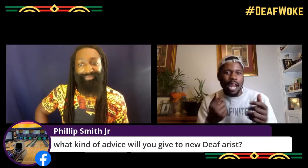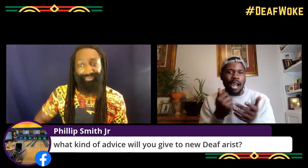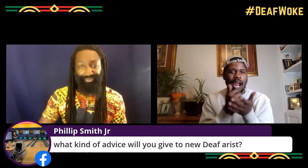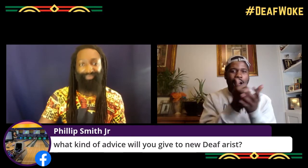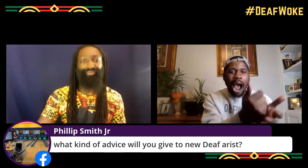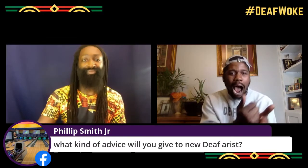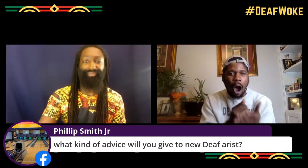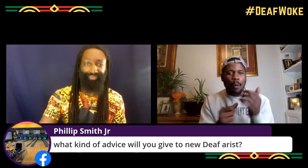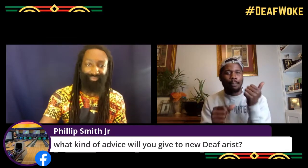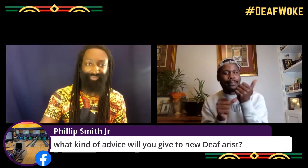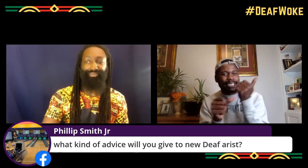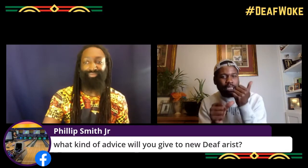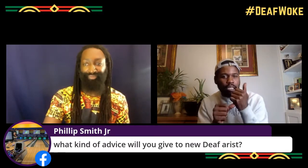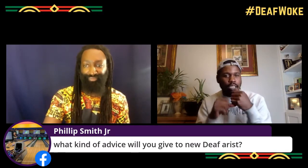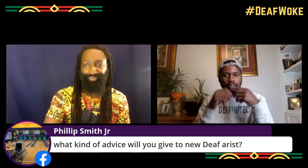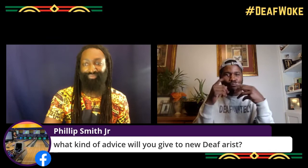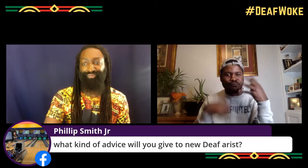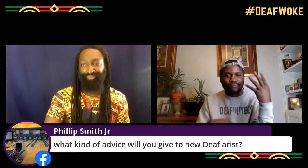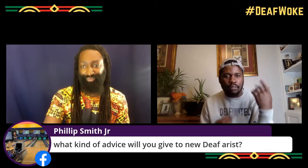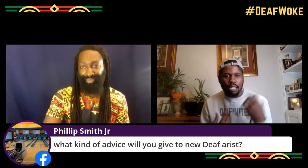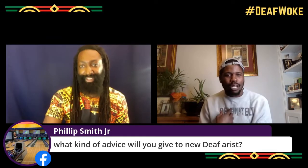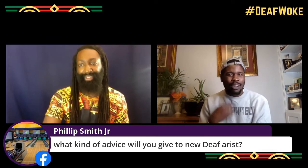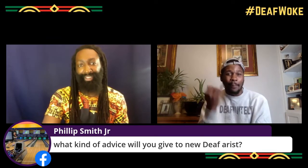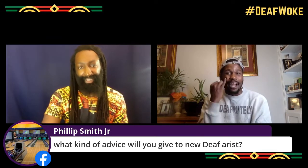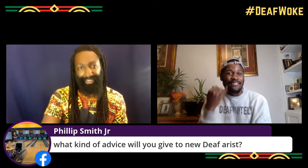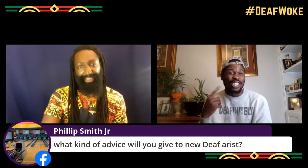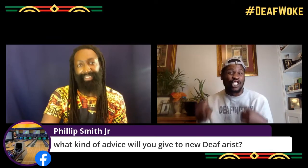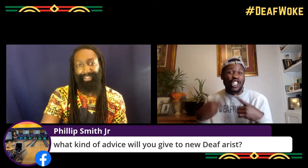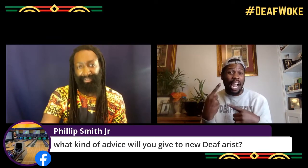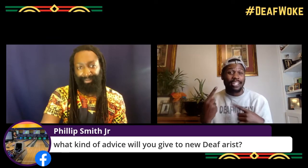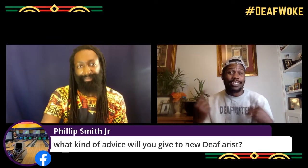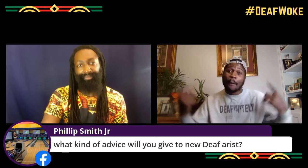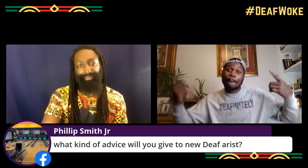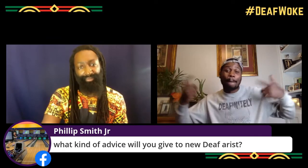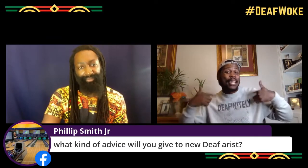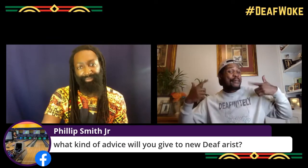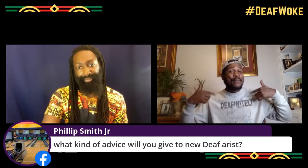You know, people want to donate it to a mission. They wanna assist whatever it may be.